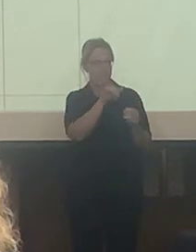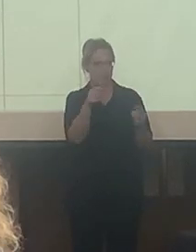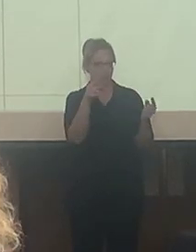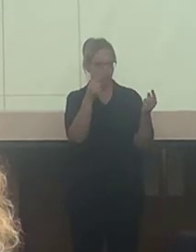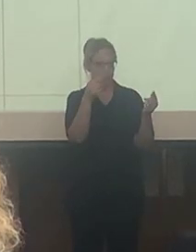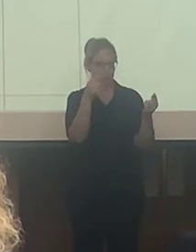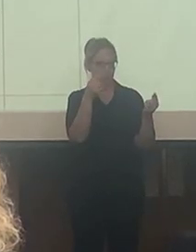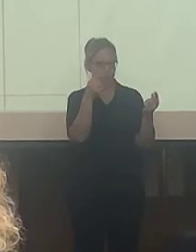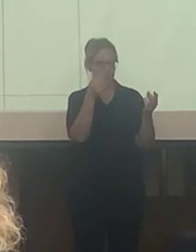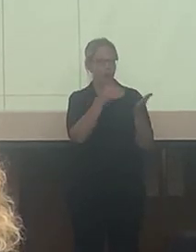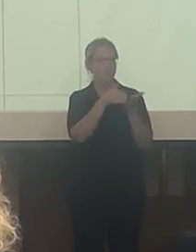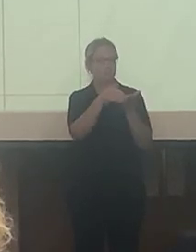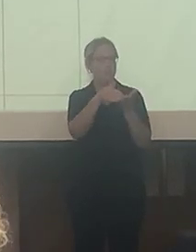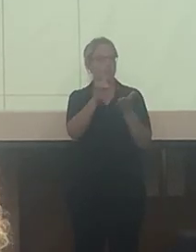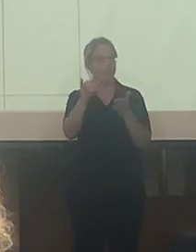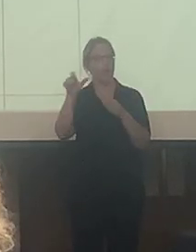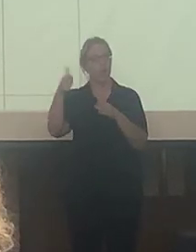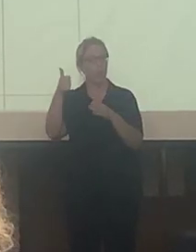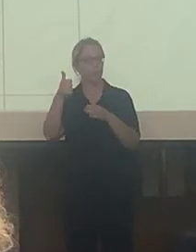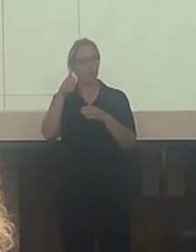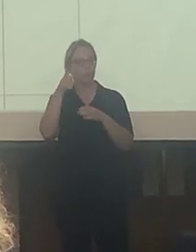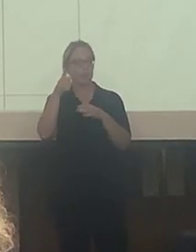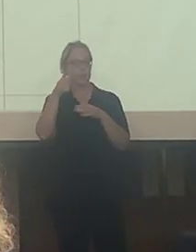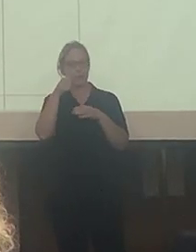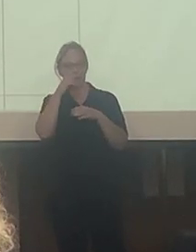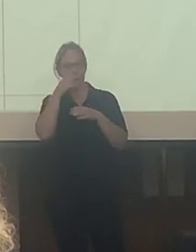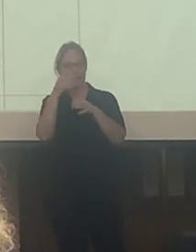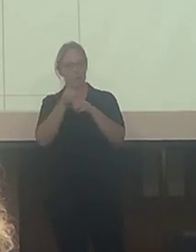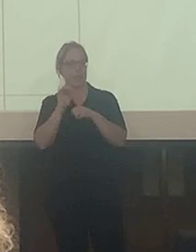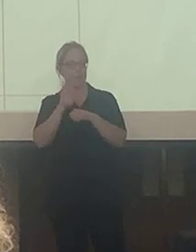get their progress reported to you and the progress reports should be very specific